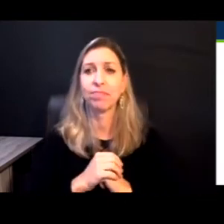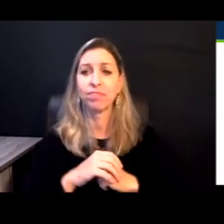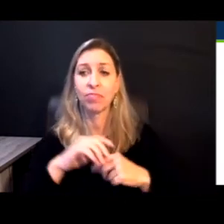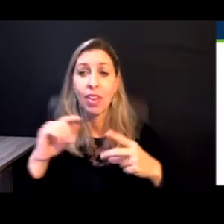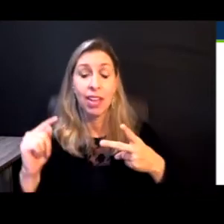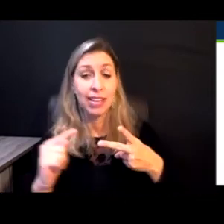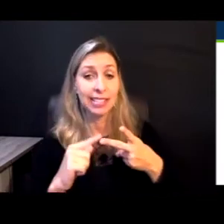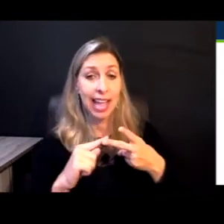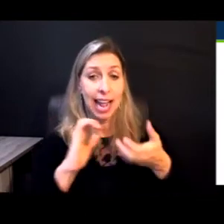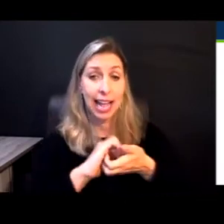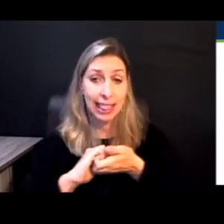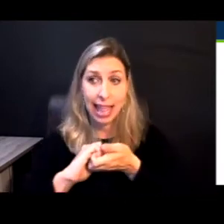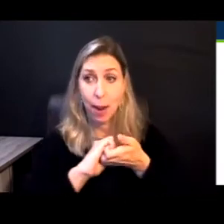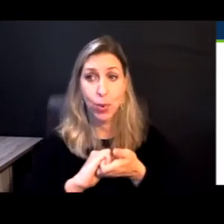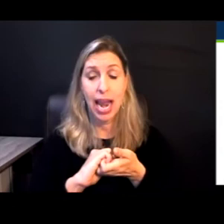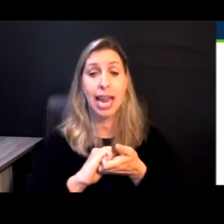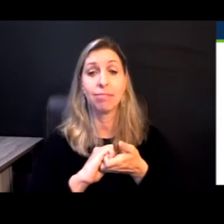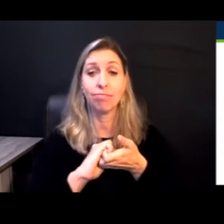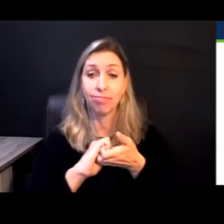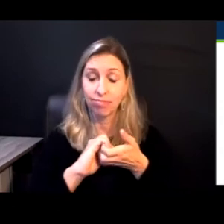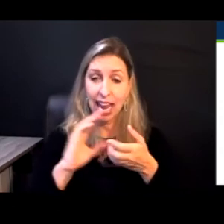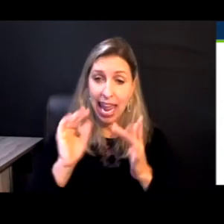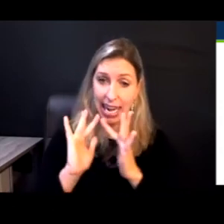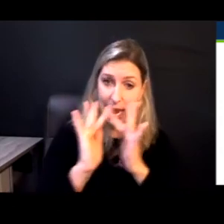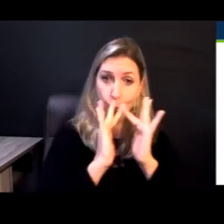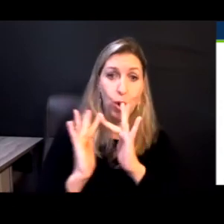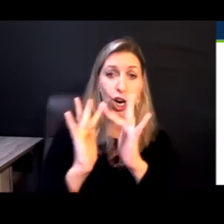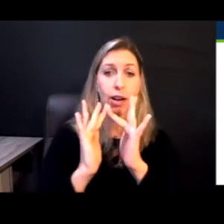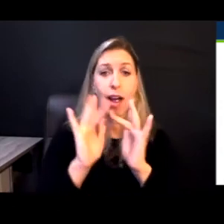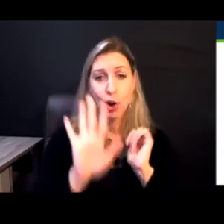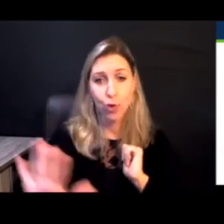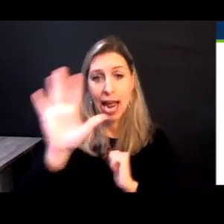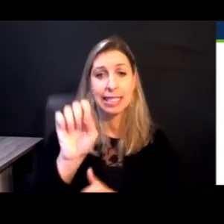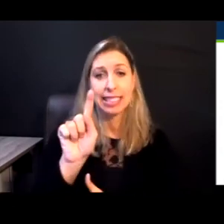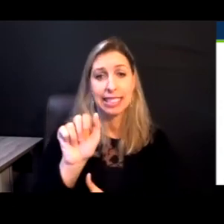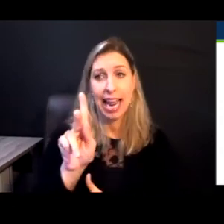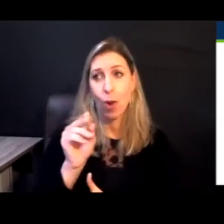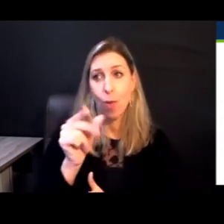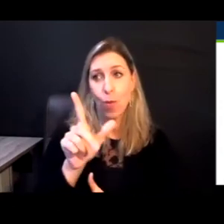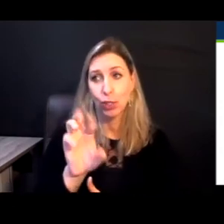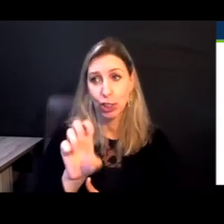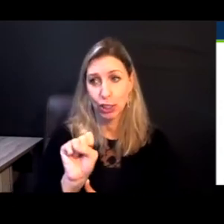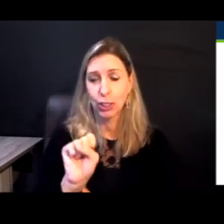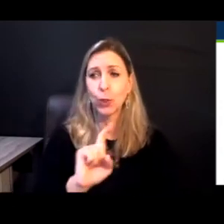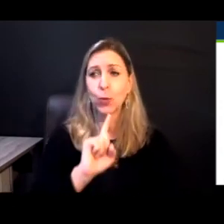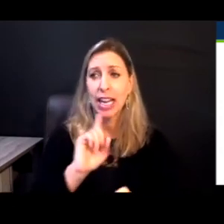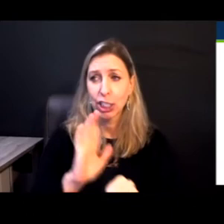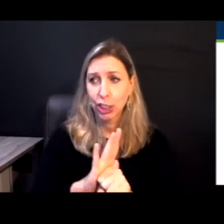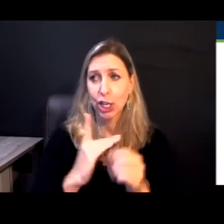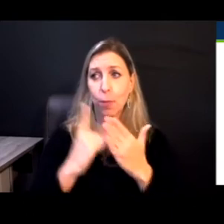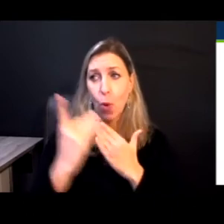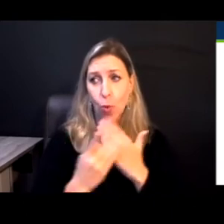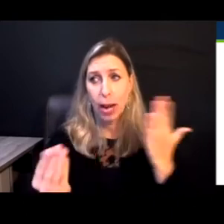2) Collaborate and network across stakeholder groups to ensure programs and services are